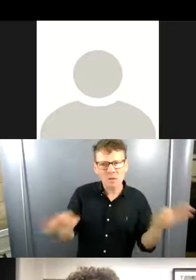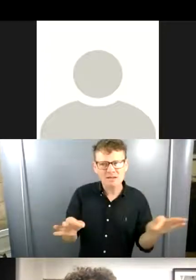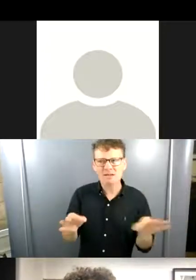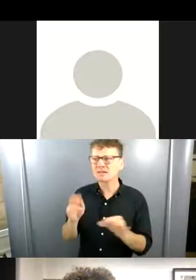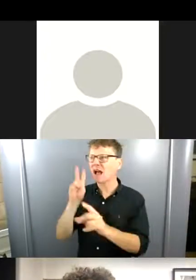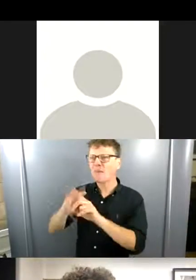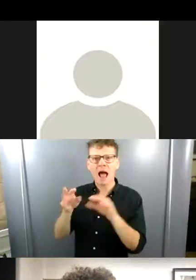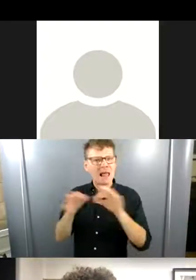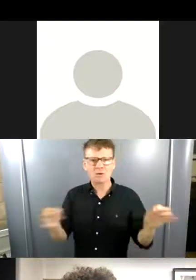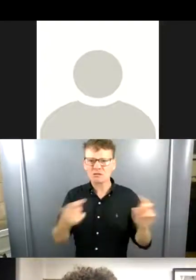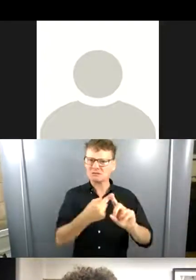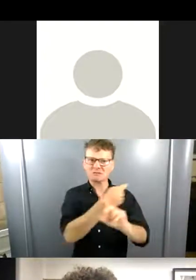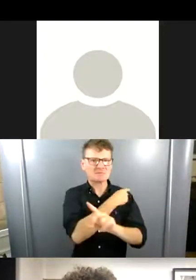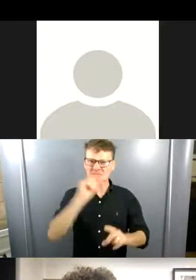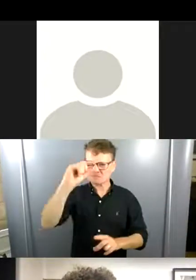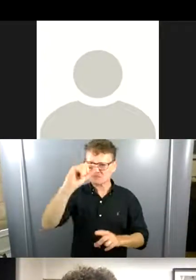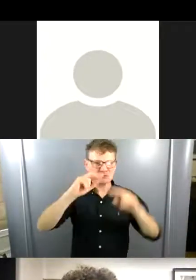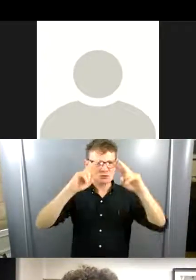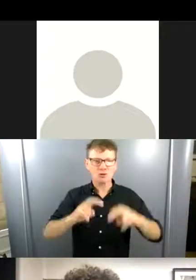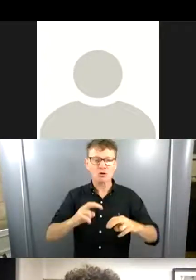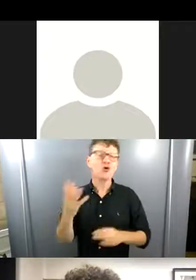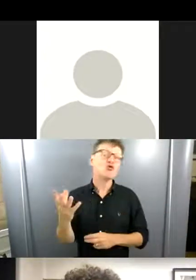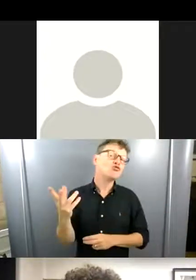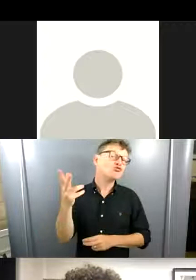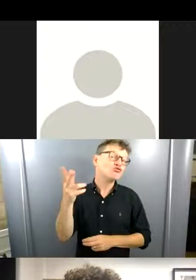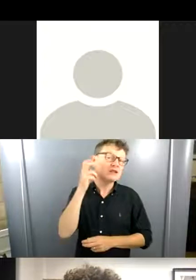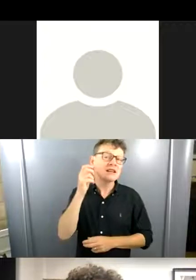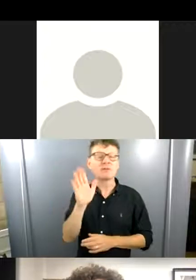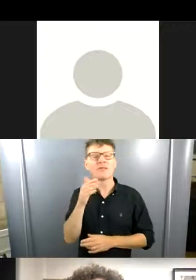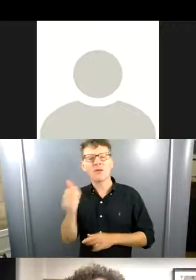receptive competence has been considered a type of incomplete language learning